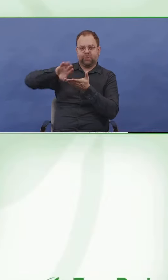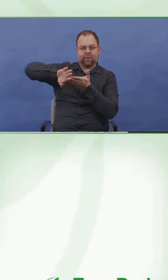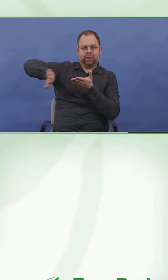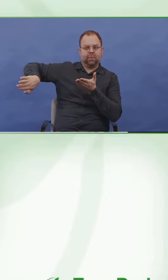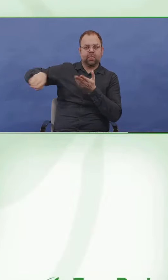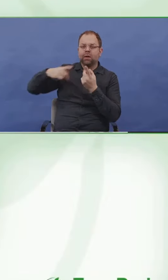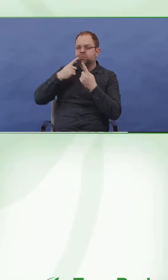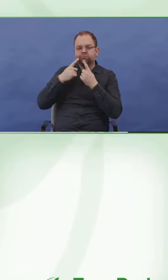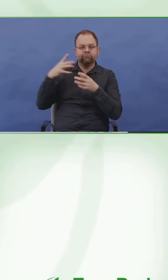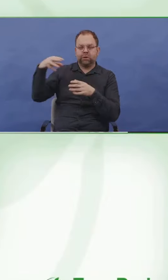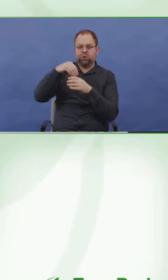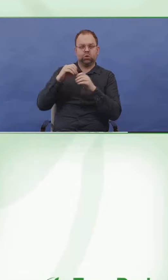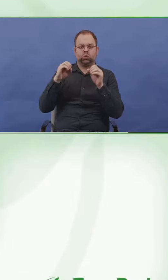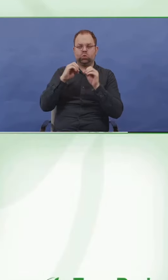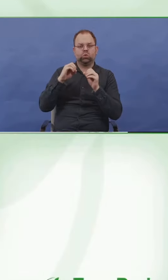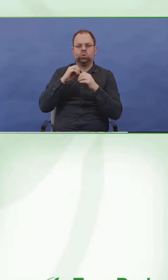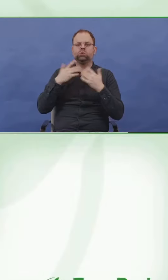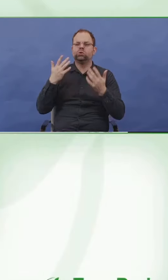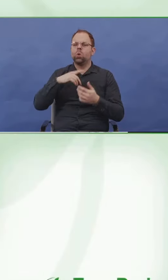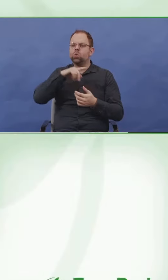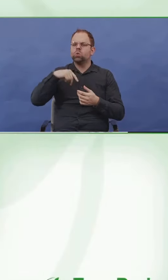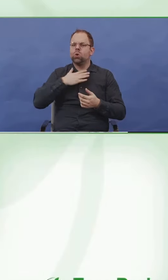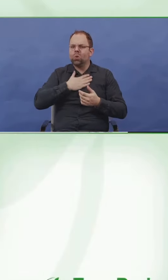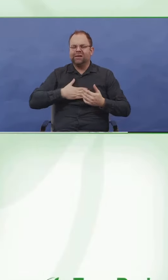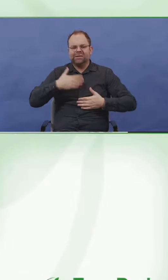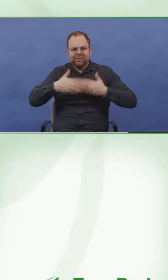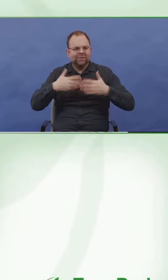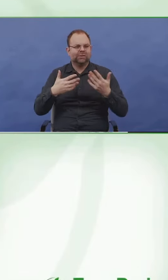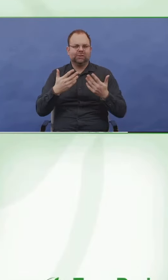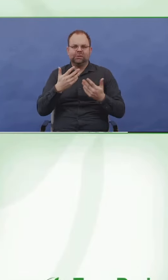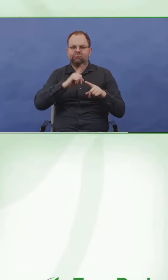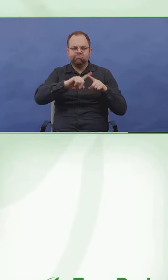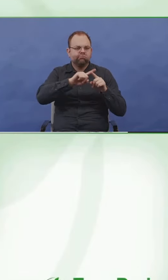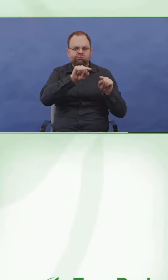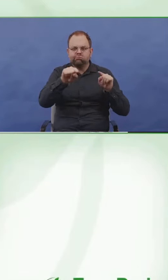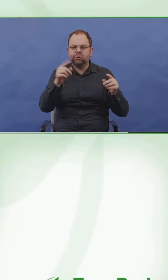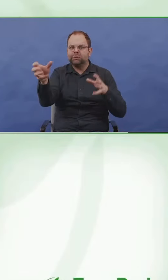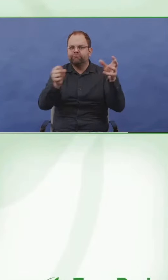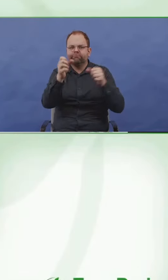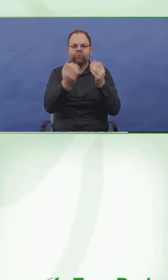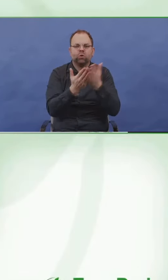would now ask you Kevin, who works for the European network on independent living.